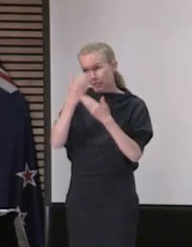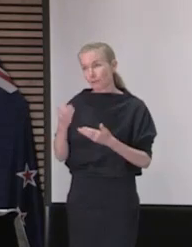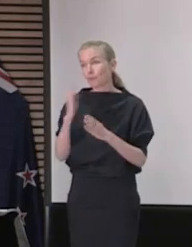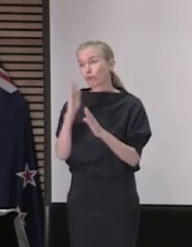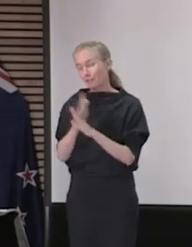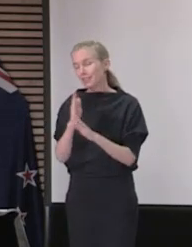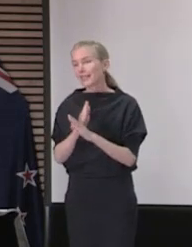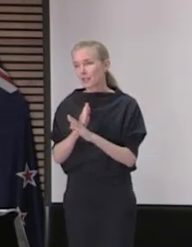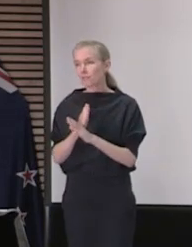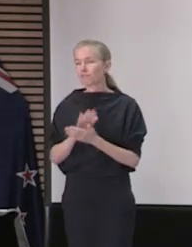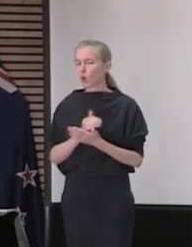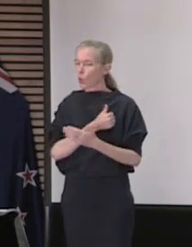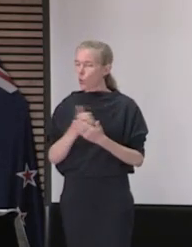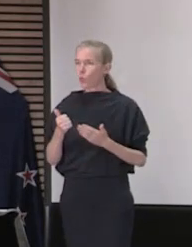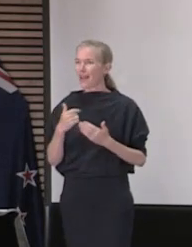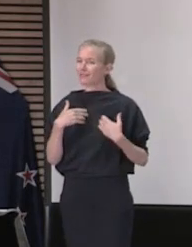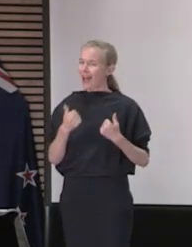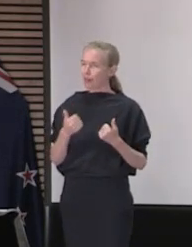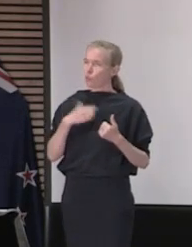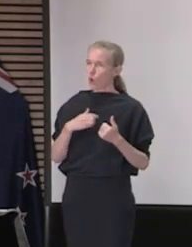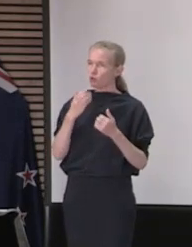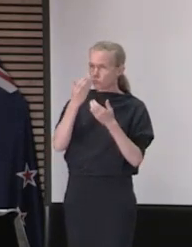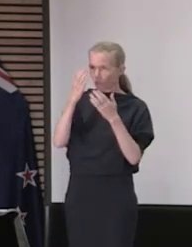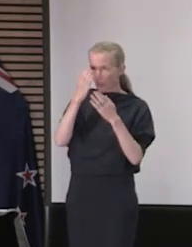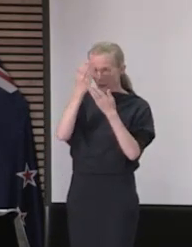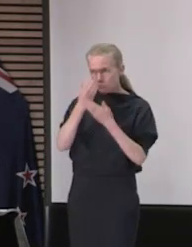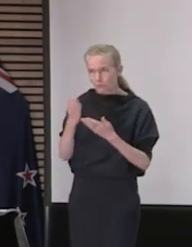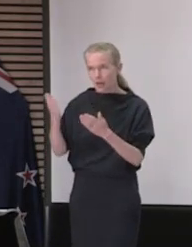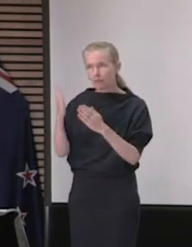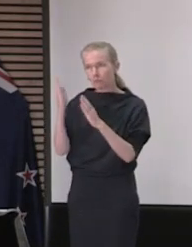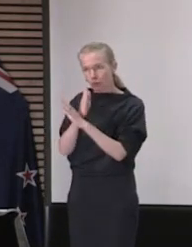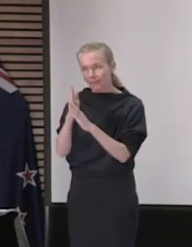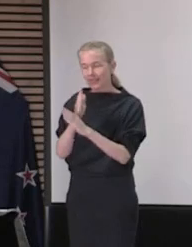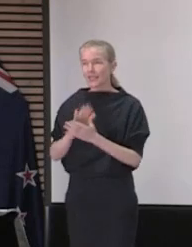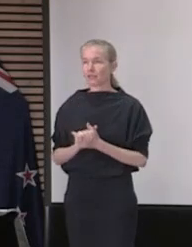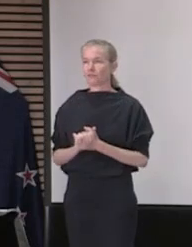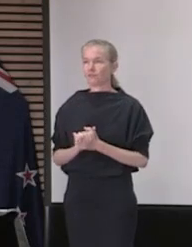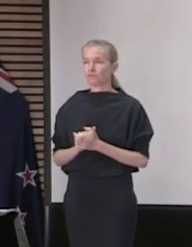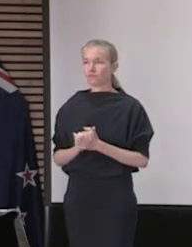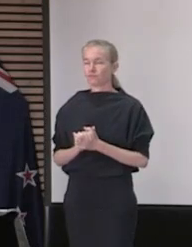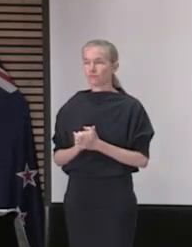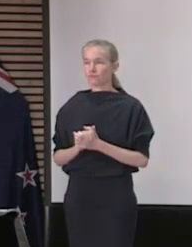PM, not being ableto attend continues to be anarea of distress for Maori.